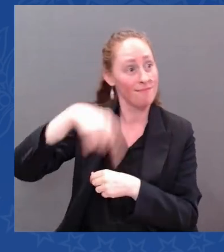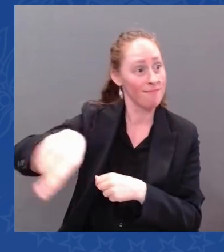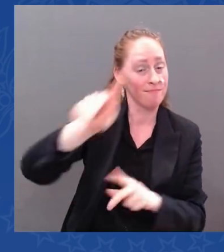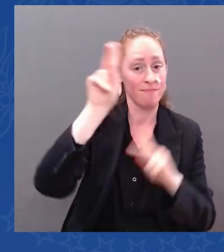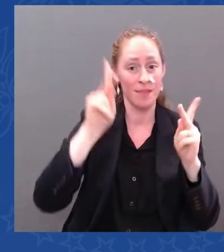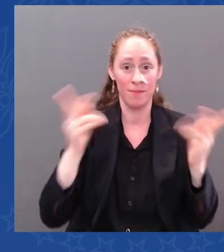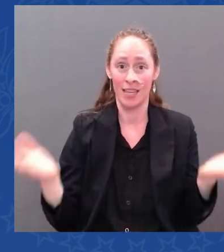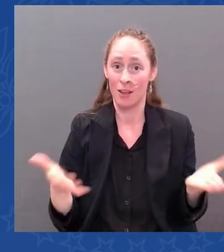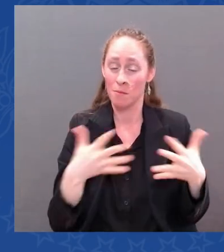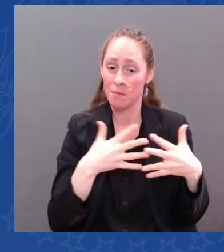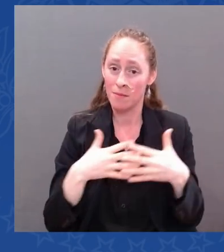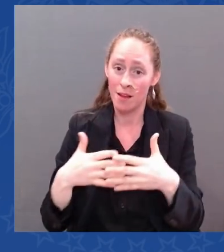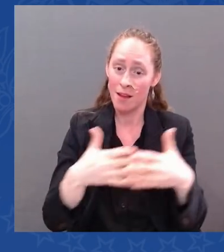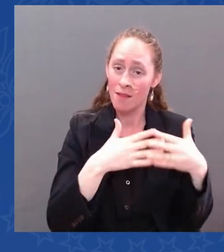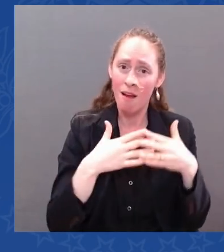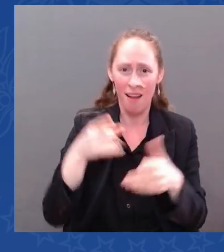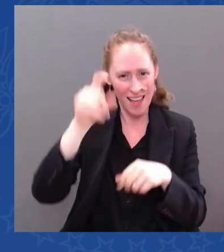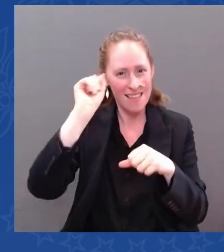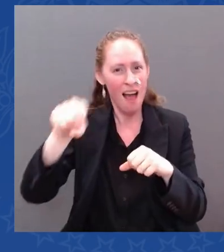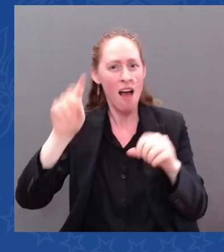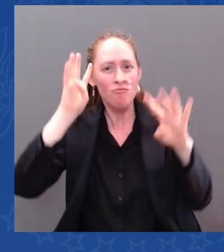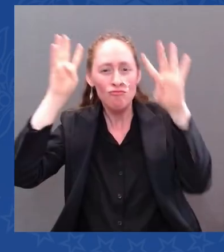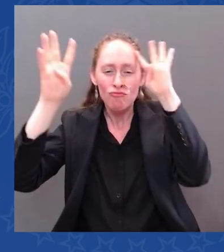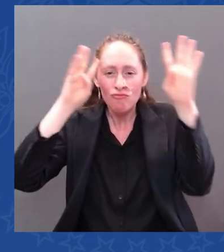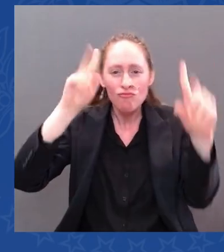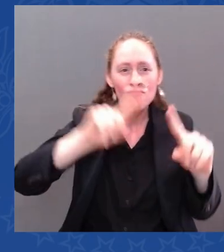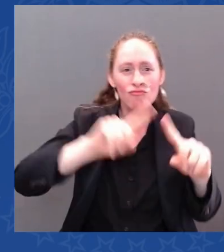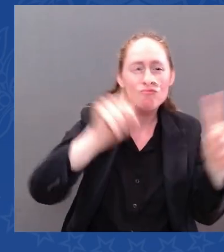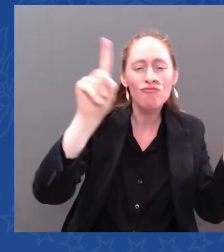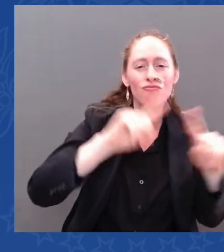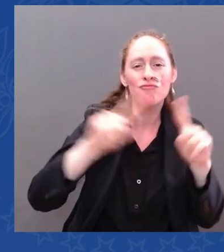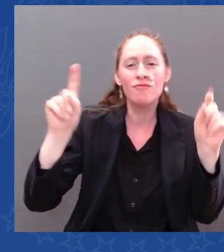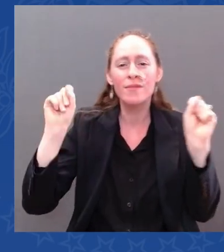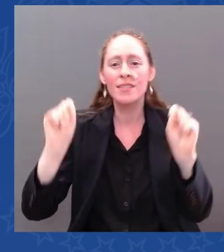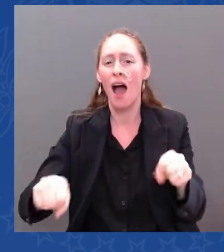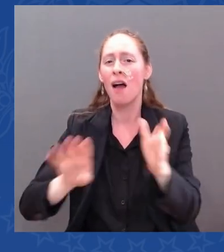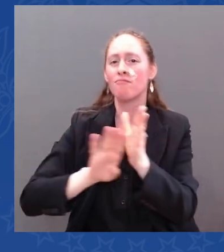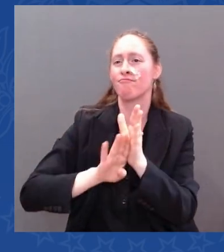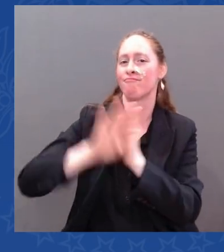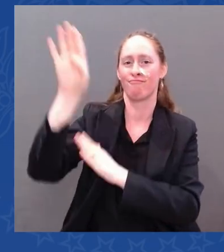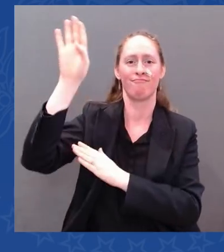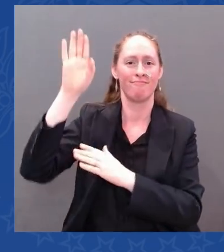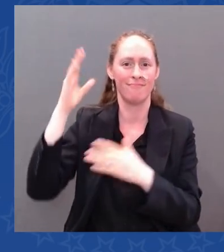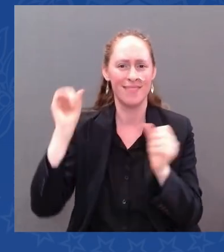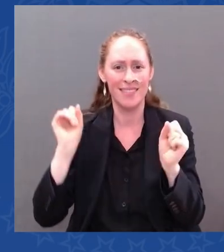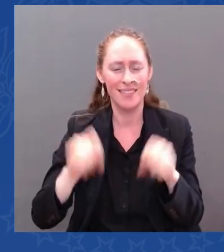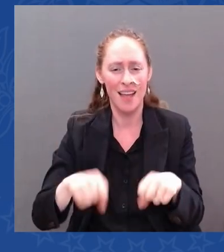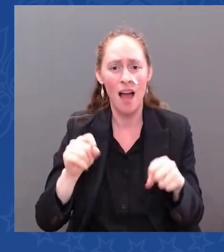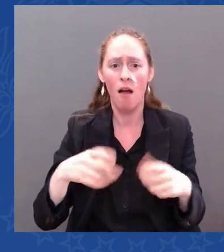as you committed to earlier this year. Cultivating tools of artificial intelligence and advanced